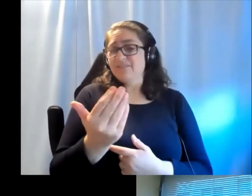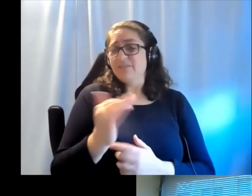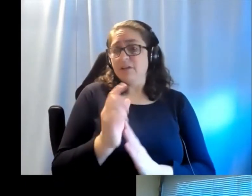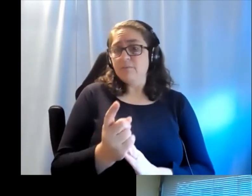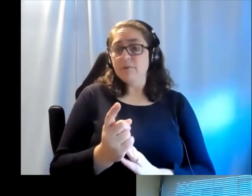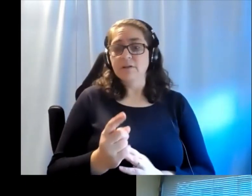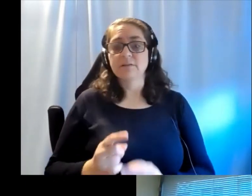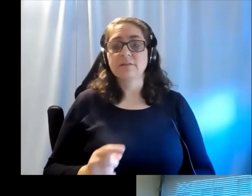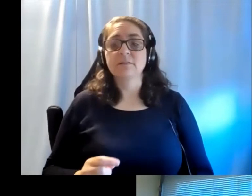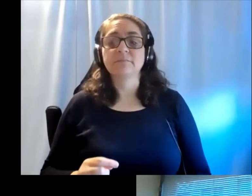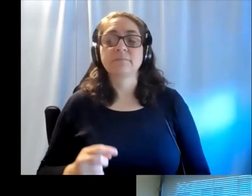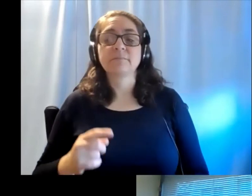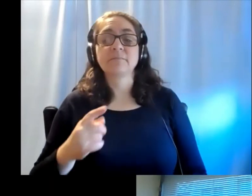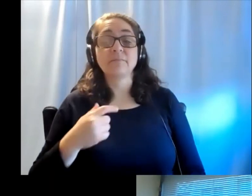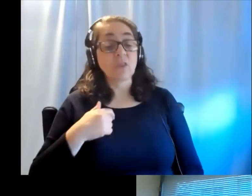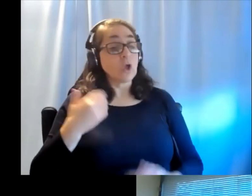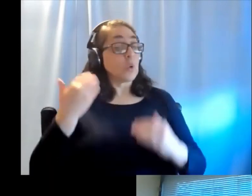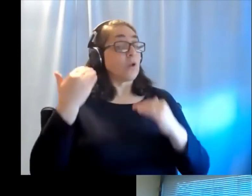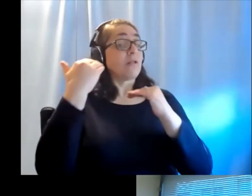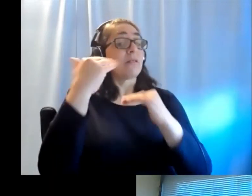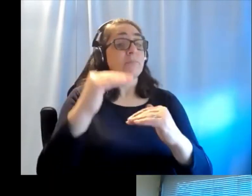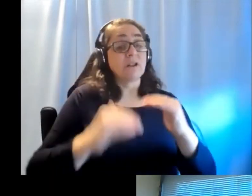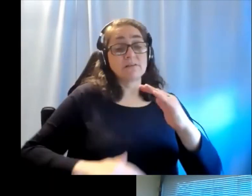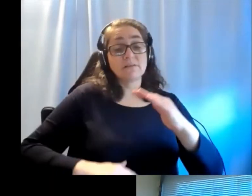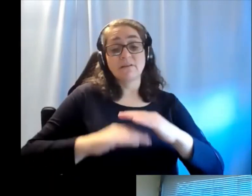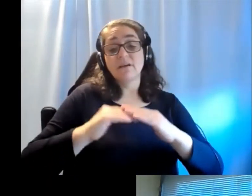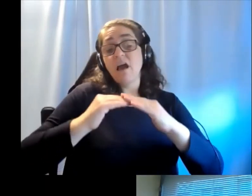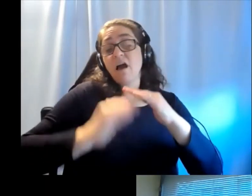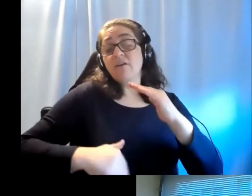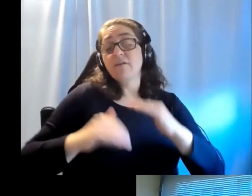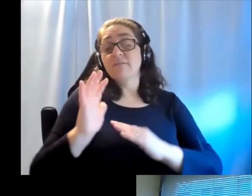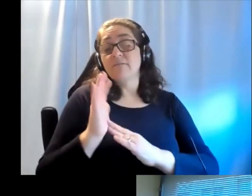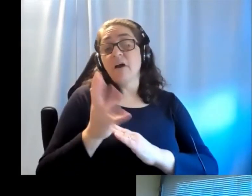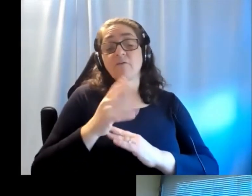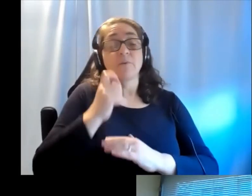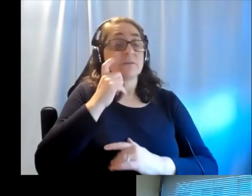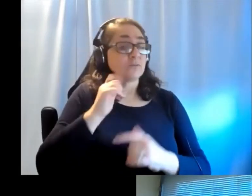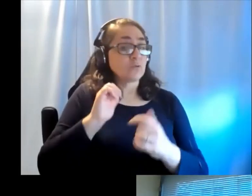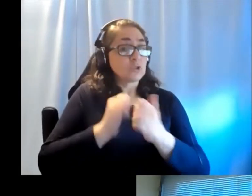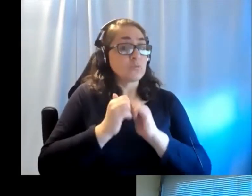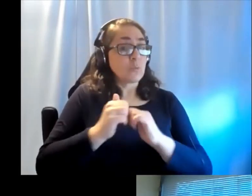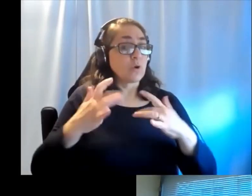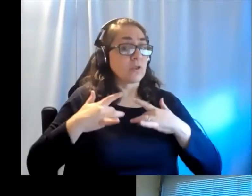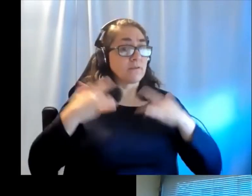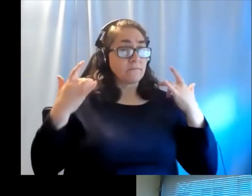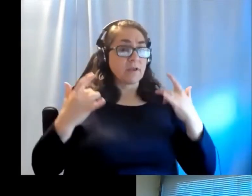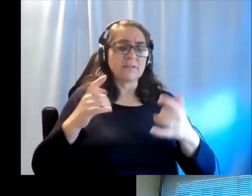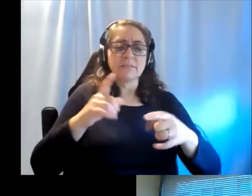You can reach your limit in under 5 minutes, depending on how close you are to that sound level.